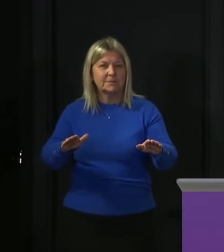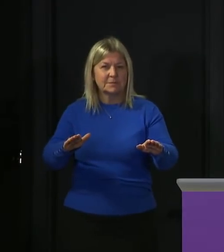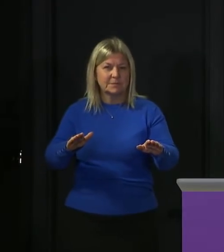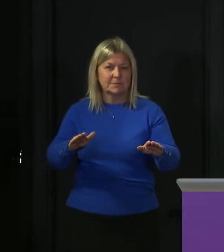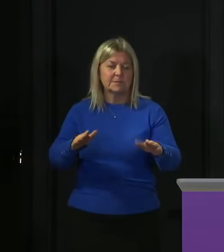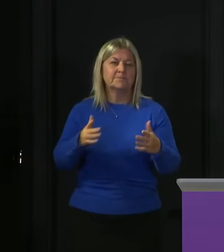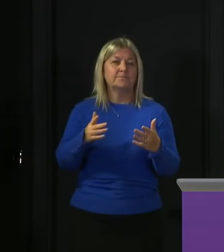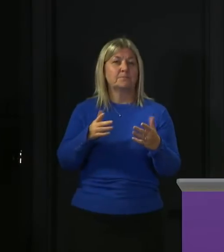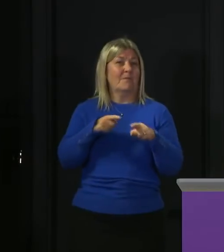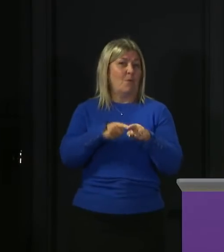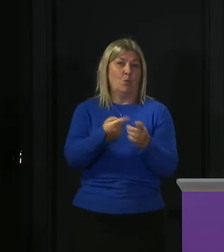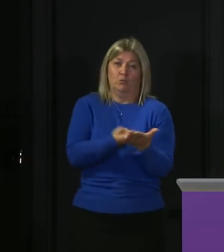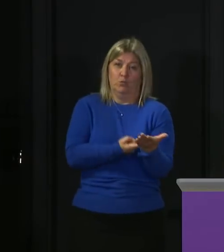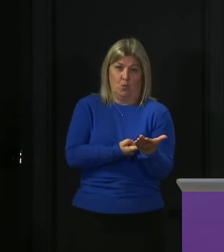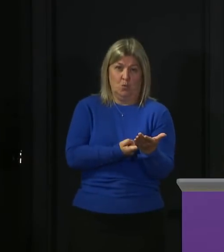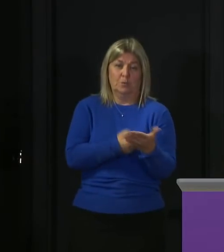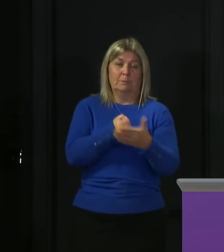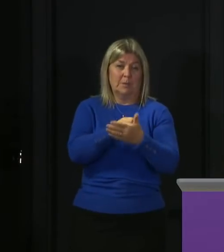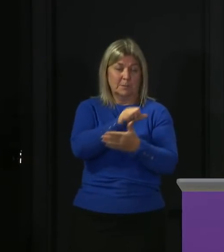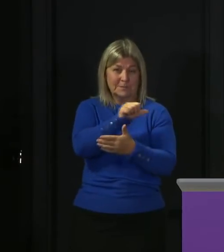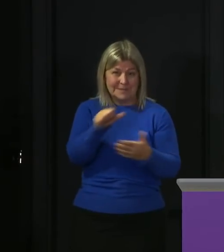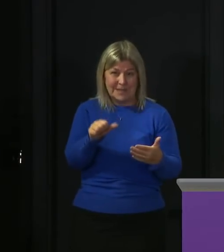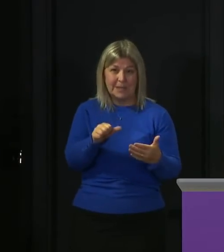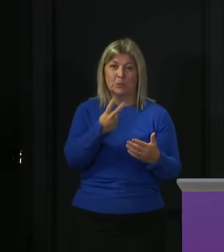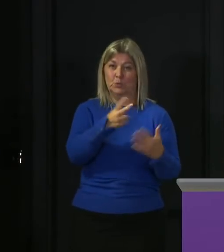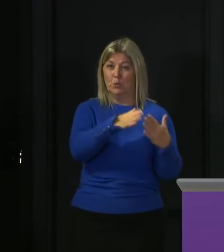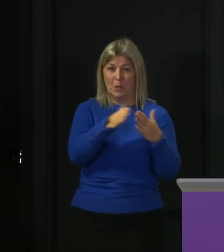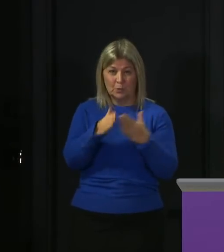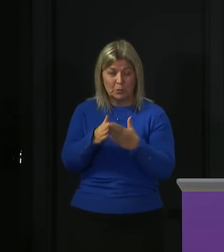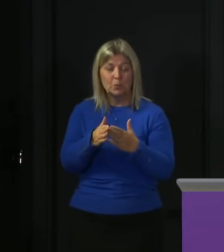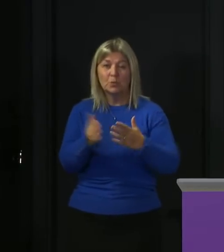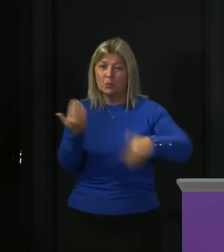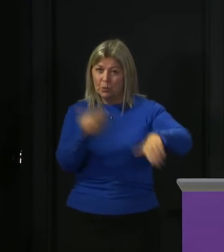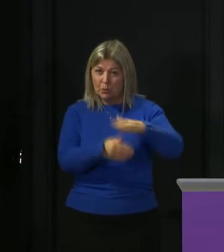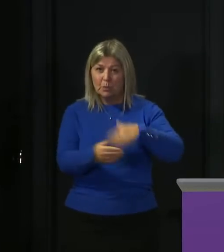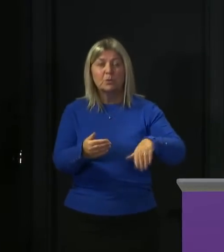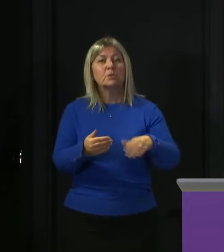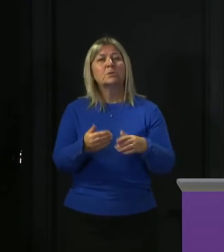Please remember to work from home if you can. Make sure that you have got Protect Scotland on